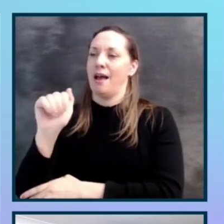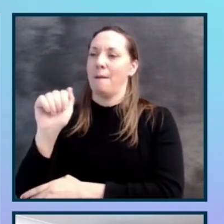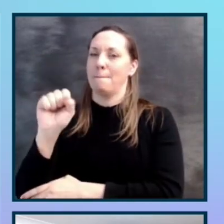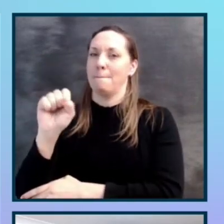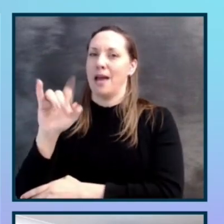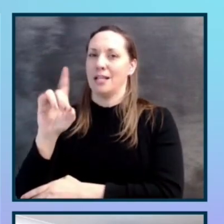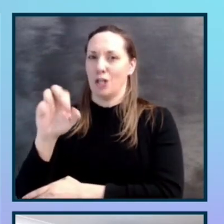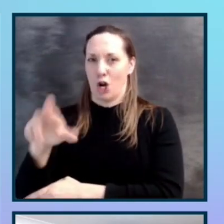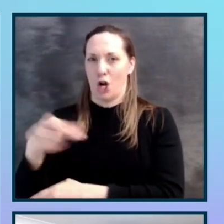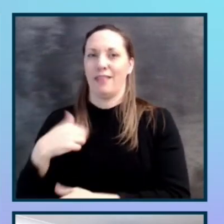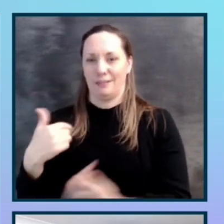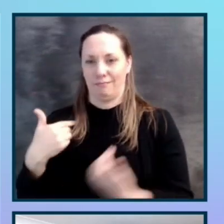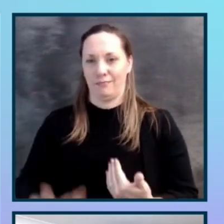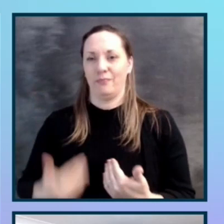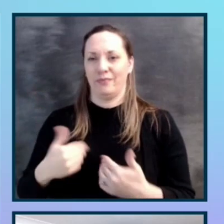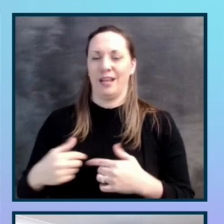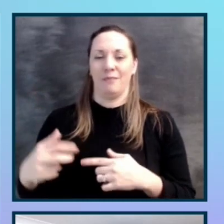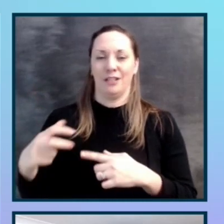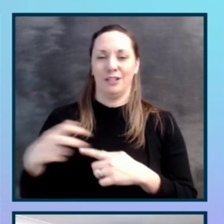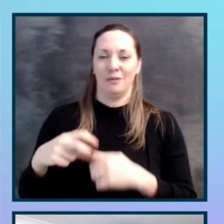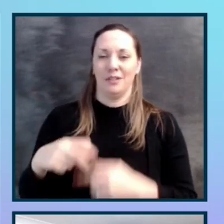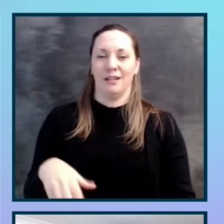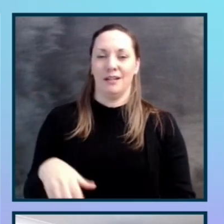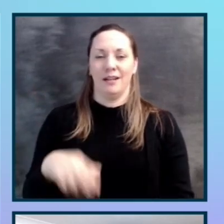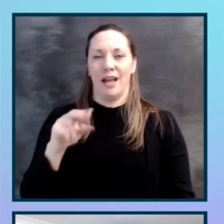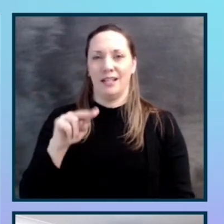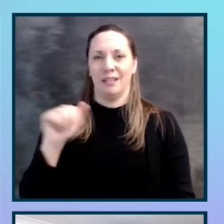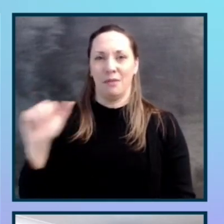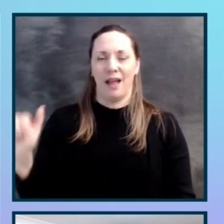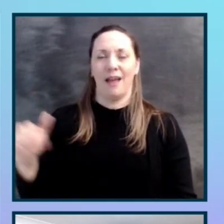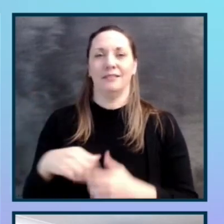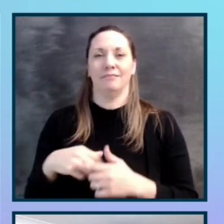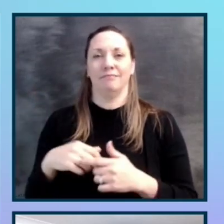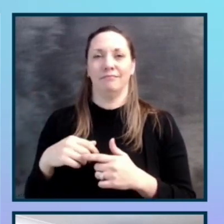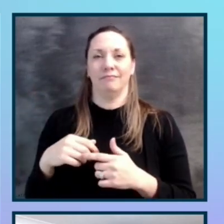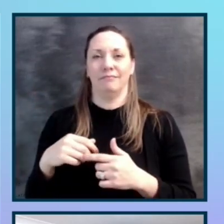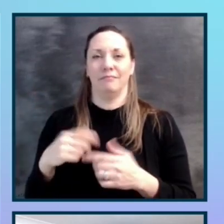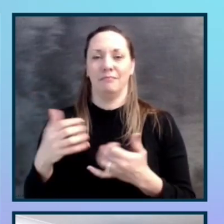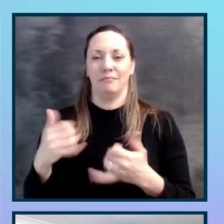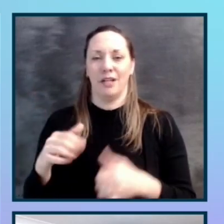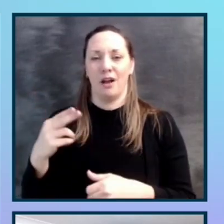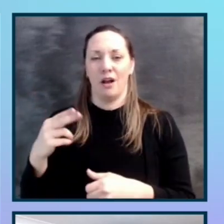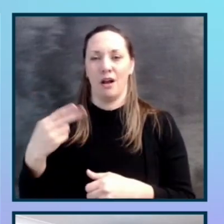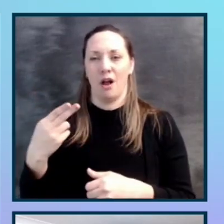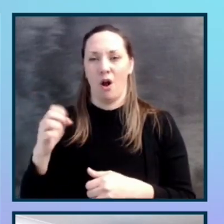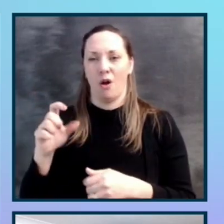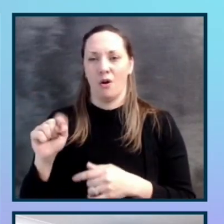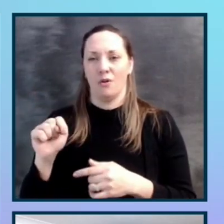I'm a community champion and I'm a play host. So I stream over on the Xbox ambassadors channel. Now playing Sea Of Thieves